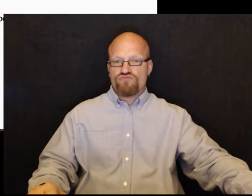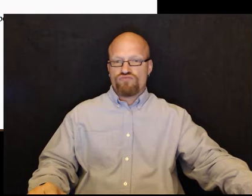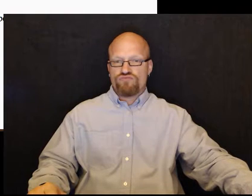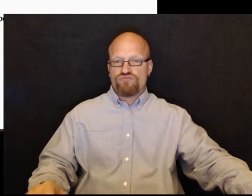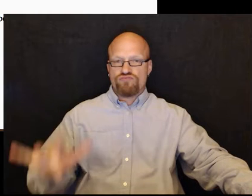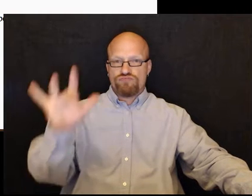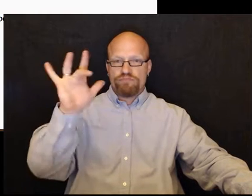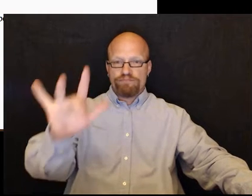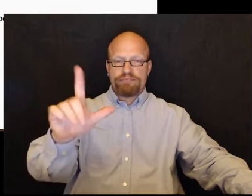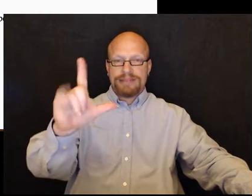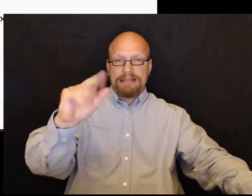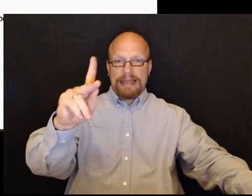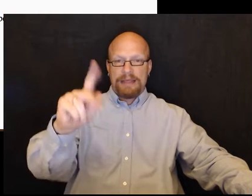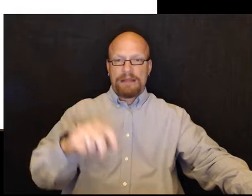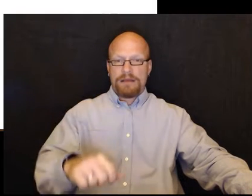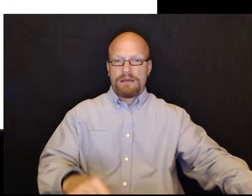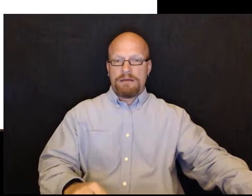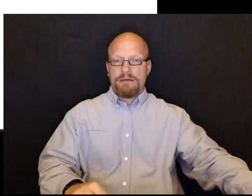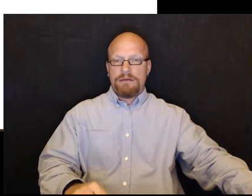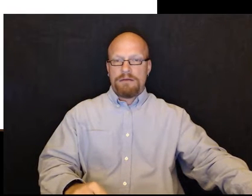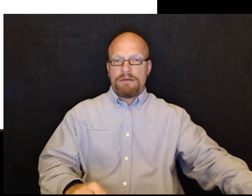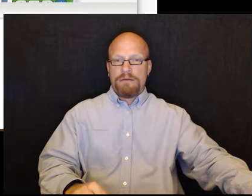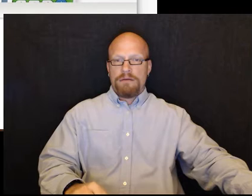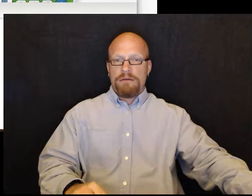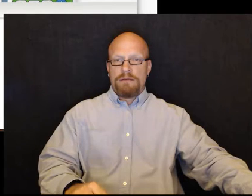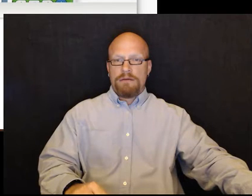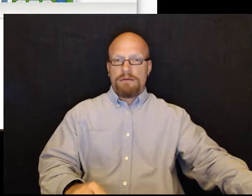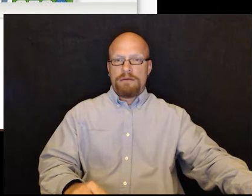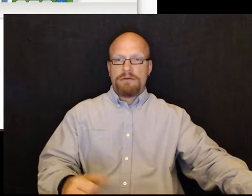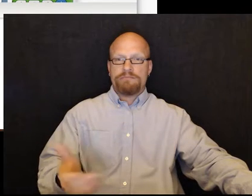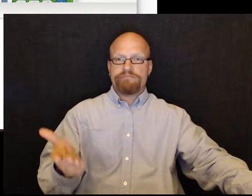if you don't know what it looks like I have this link right here